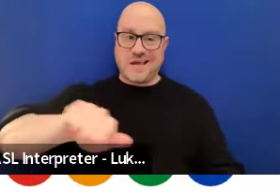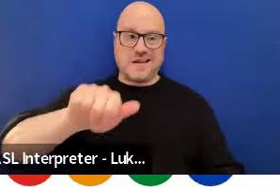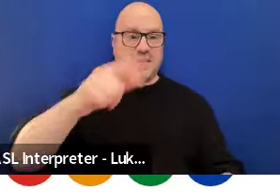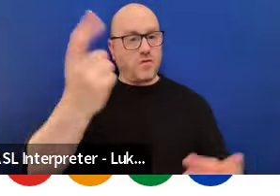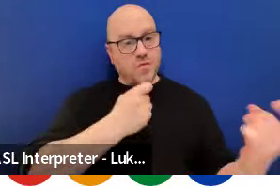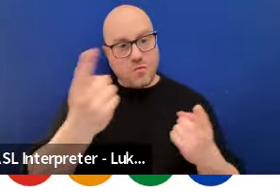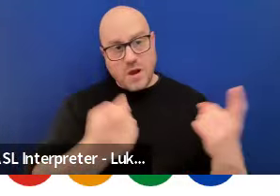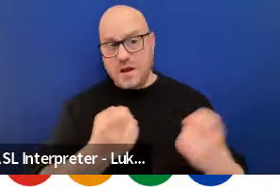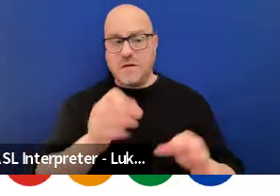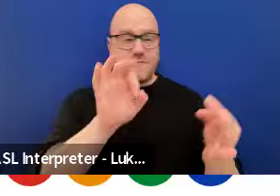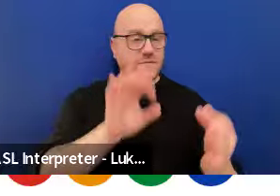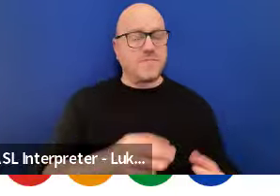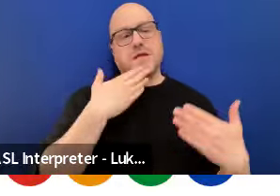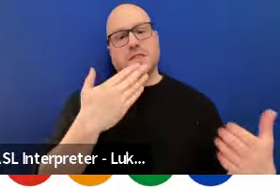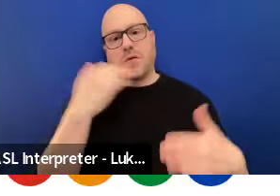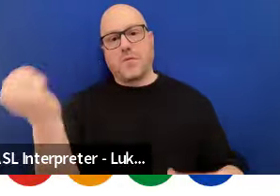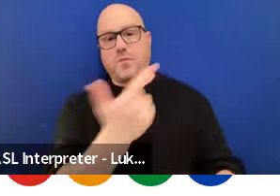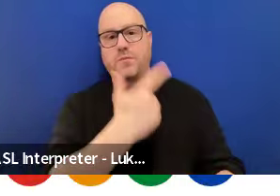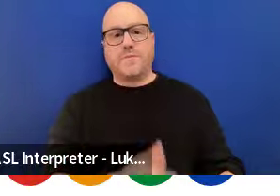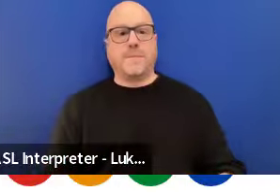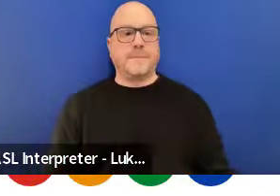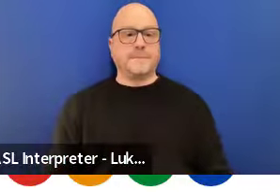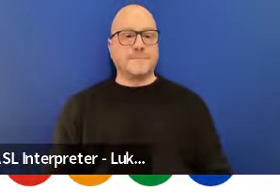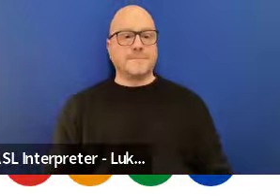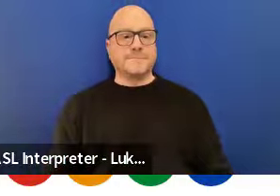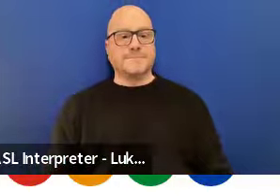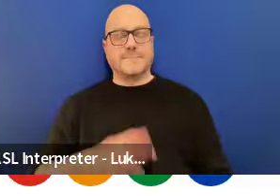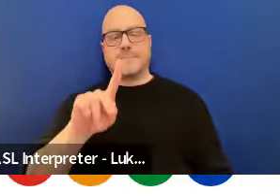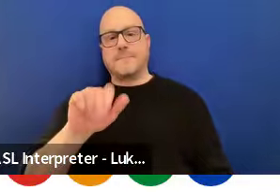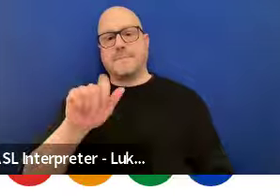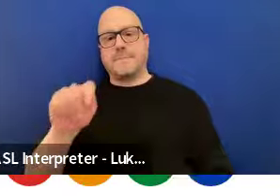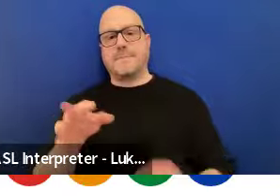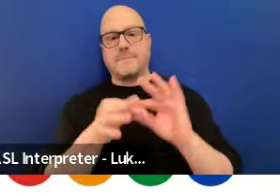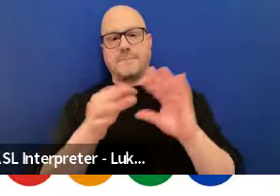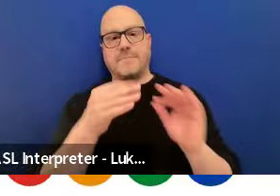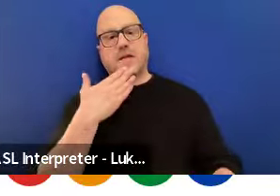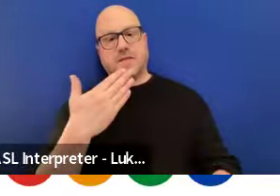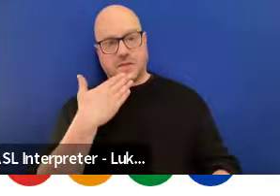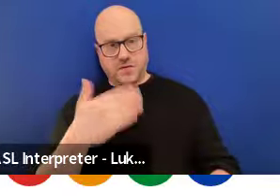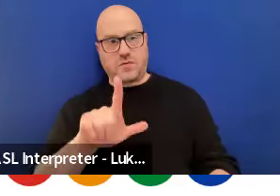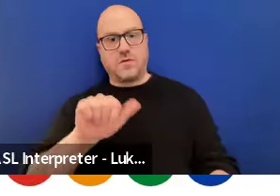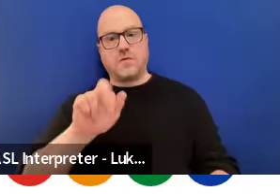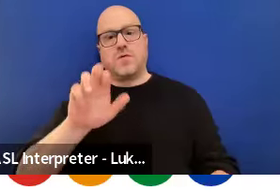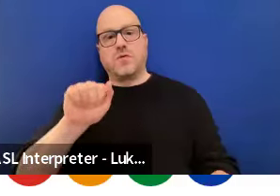WITH YOU IN PERSON, WE ARE HAPPY TO TAKE ANY FEEDBACK OR QUESTIONS. THANKS EVERYONE. THANKS, LAURA.